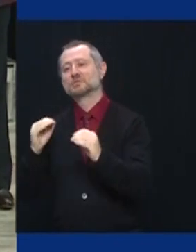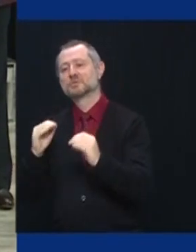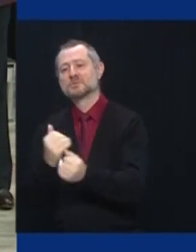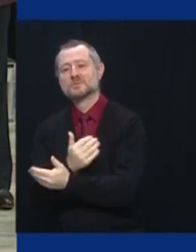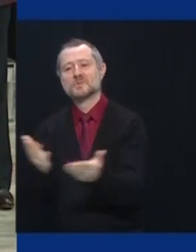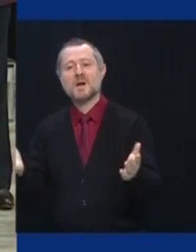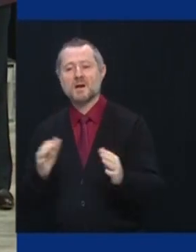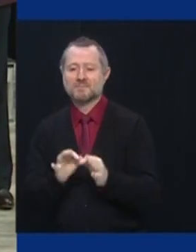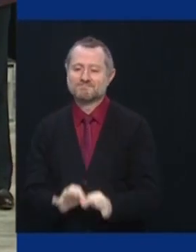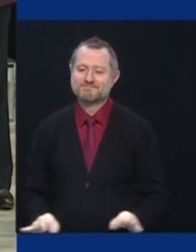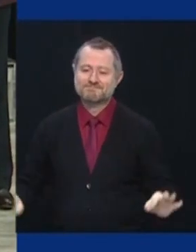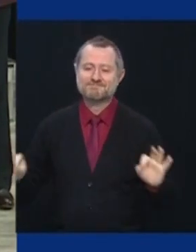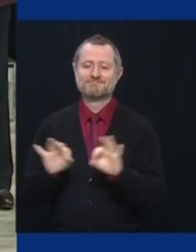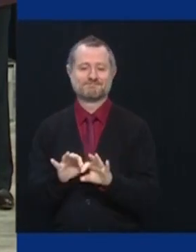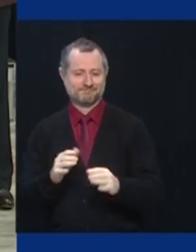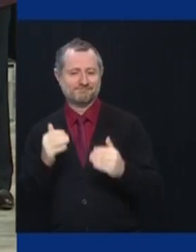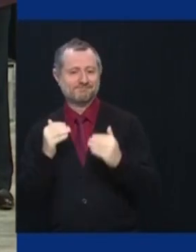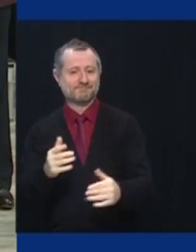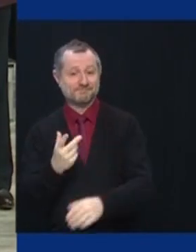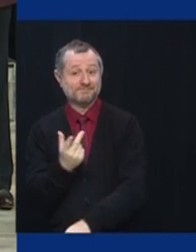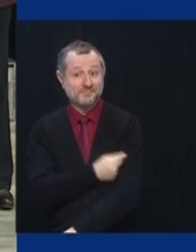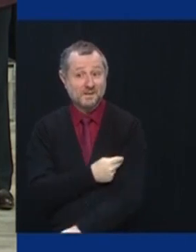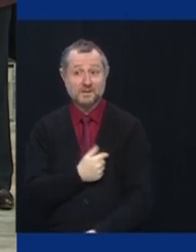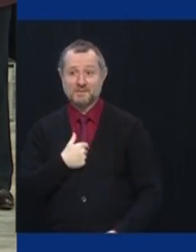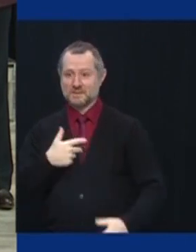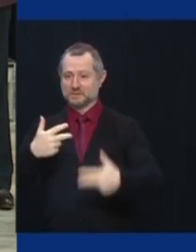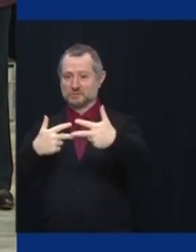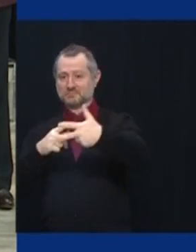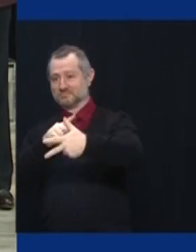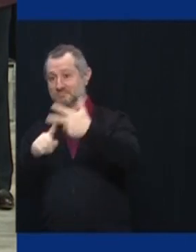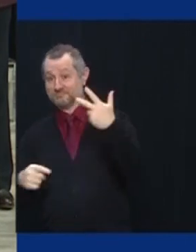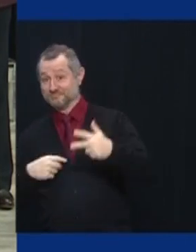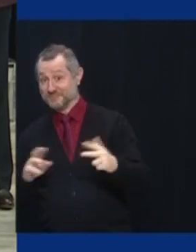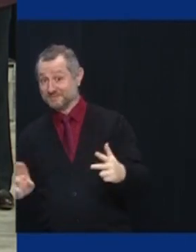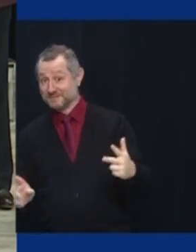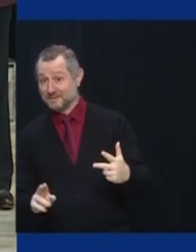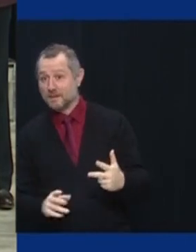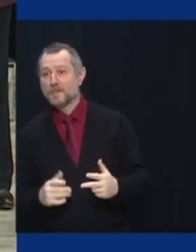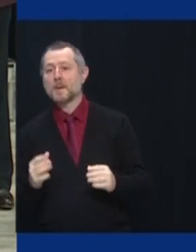AND NOW, WITH THE SAME LOVE IT IS MY MISSION TO EDUCATE ABOUT